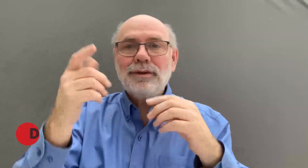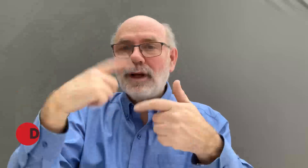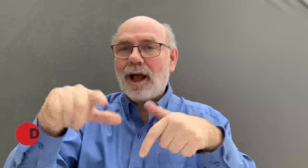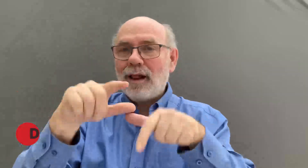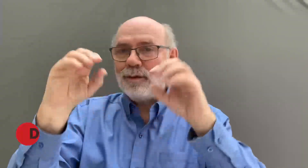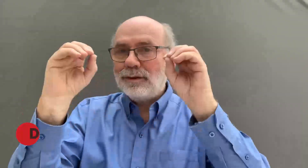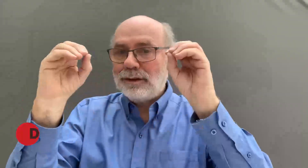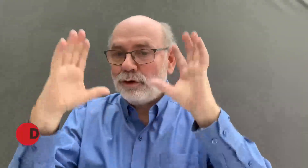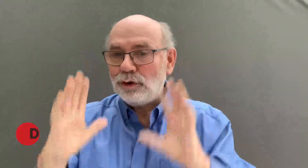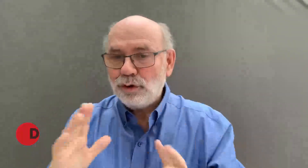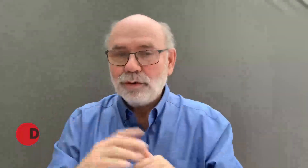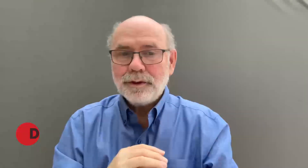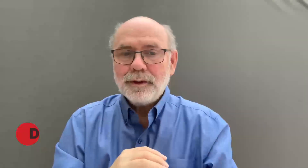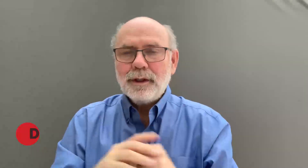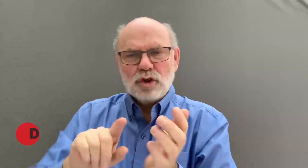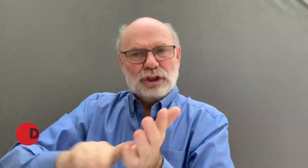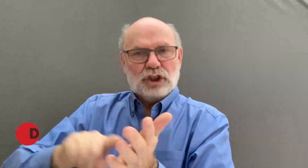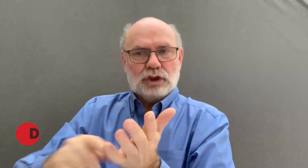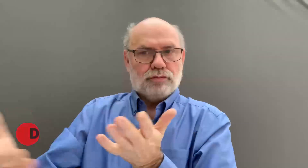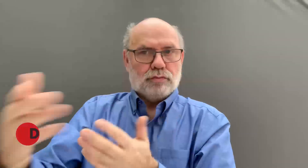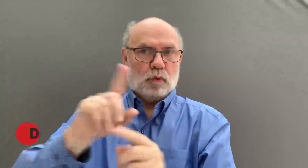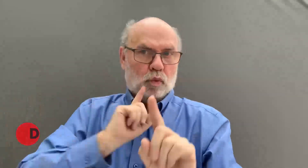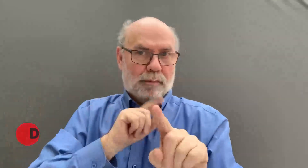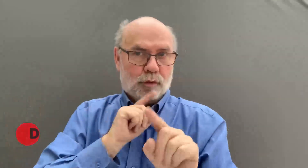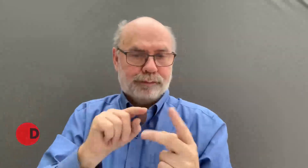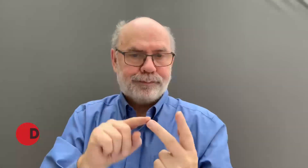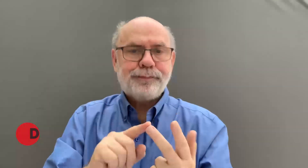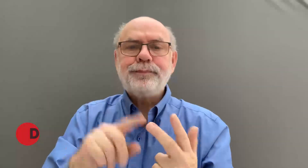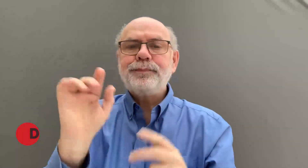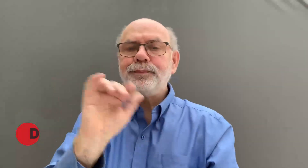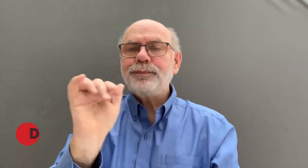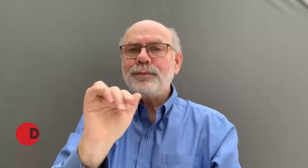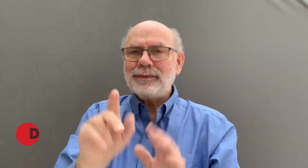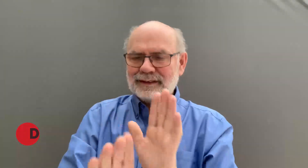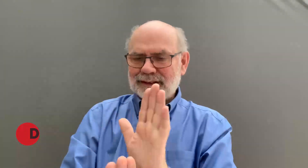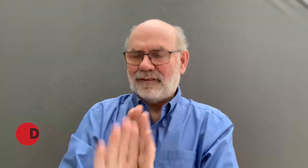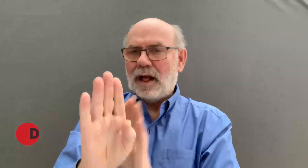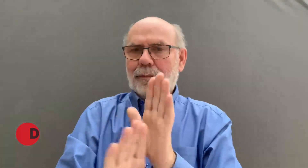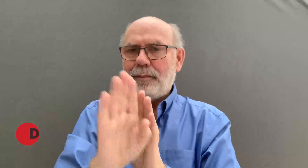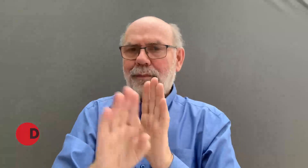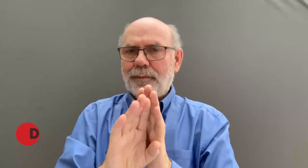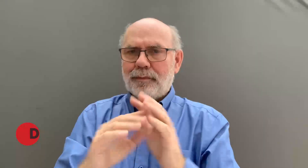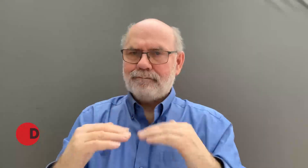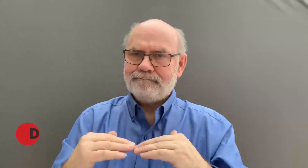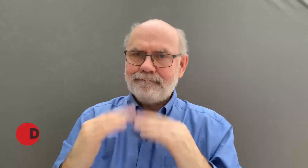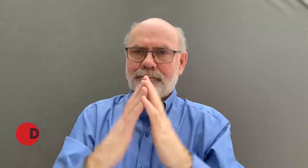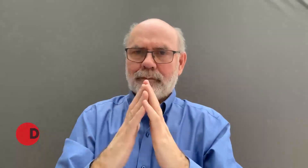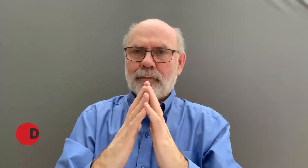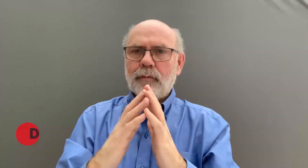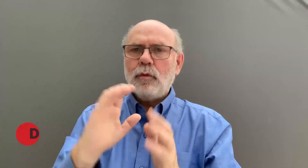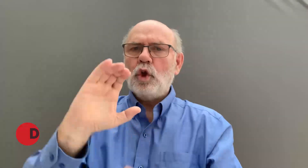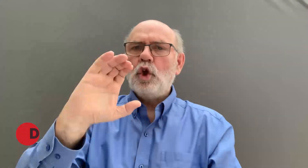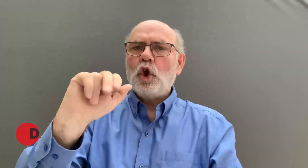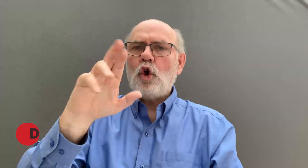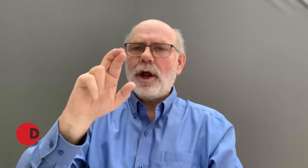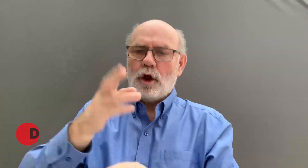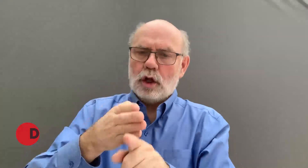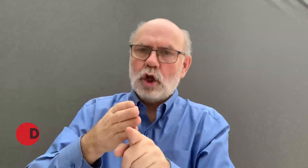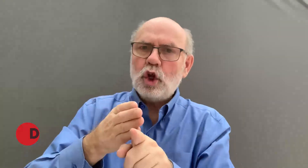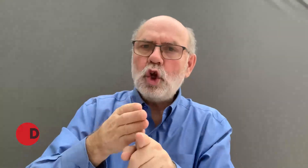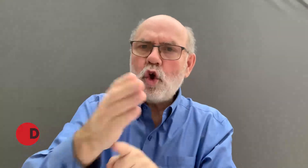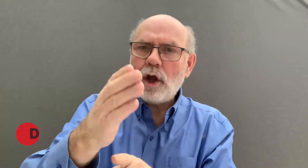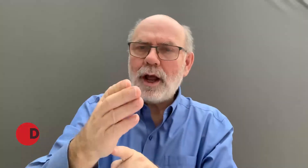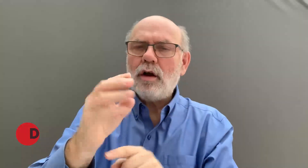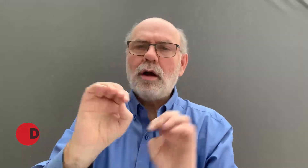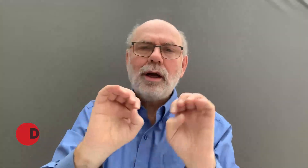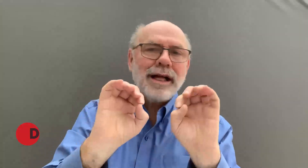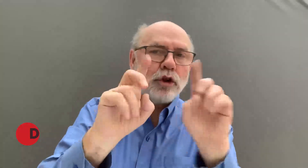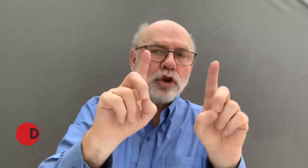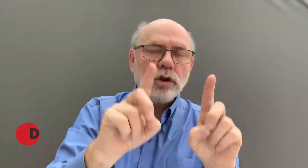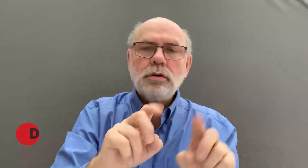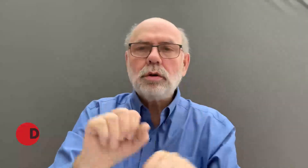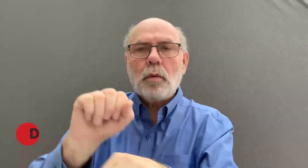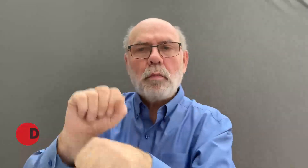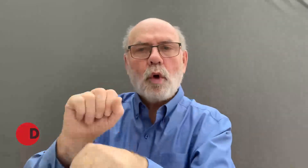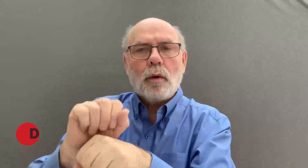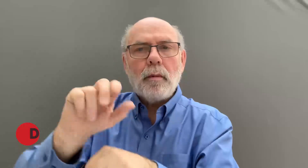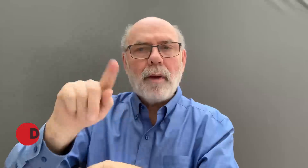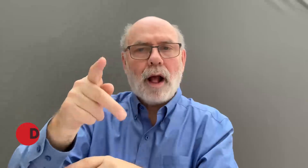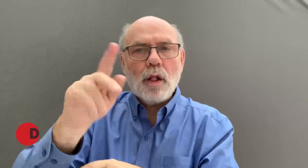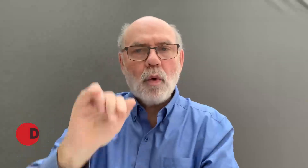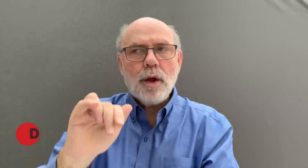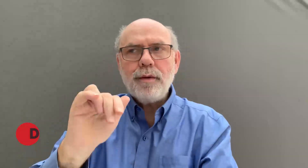and teachers, develop careers in employment and education pathways to